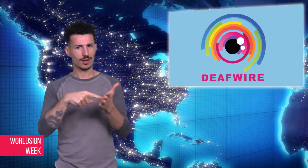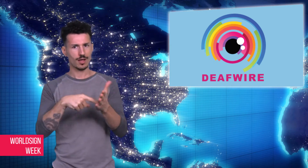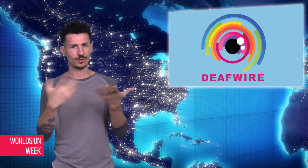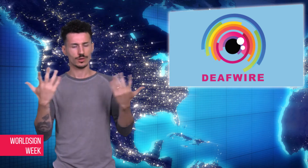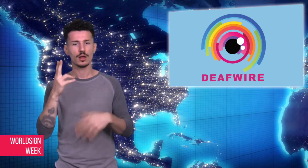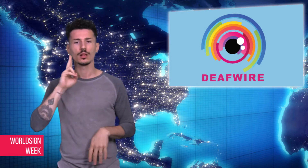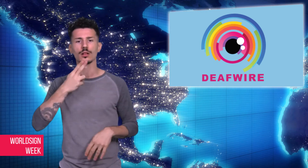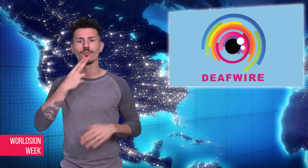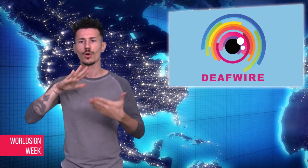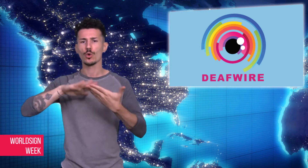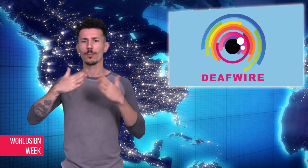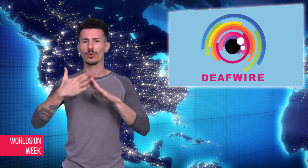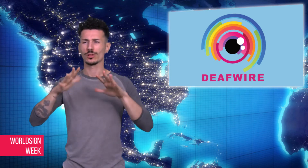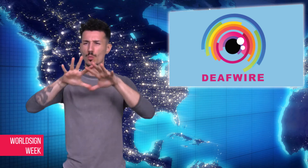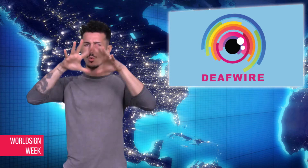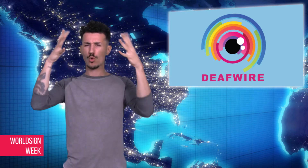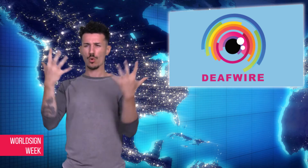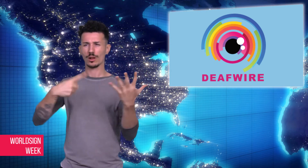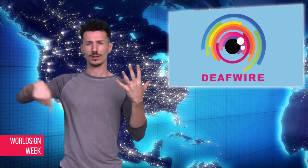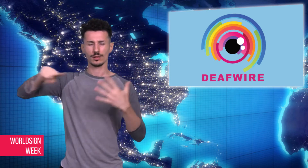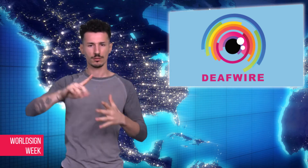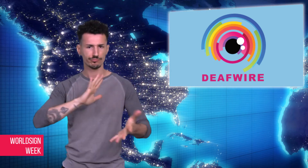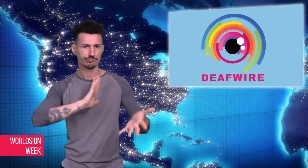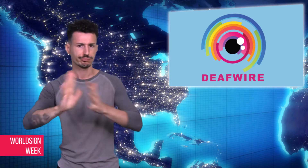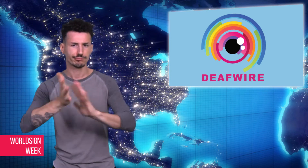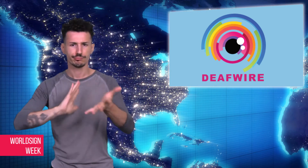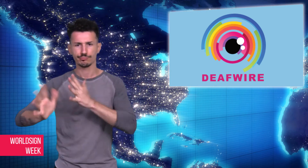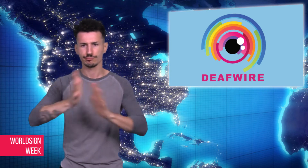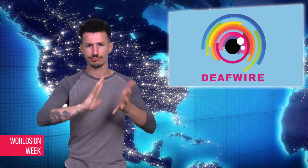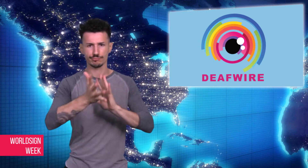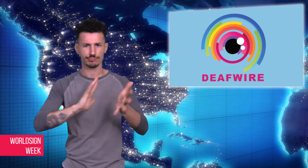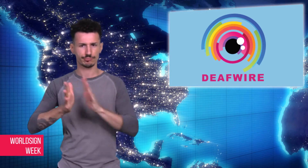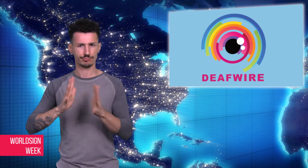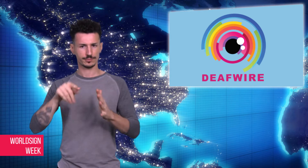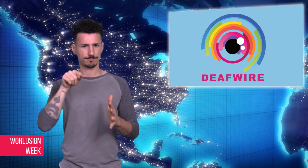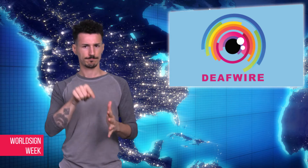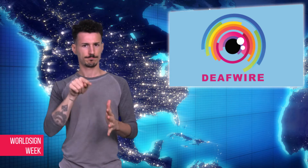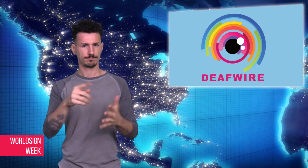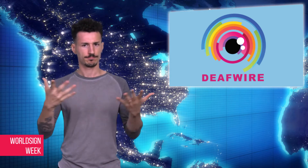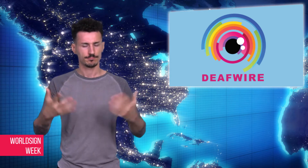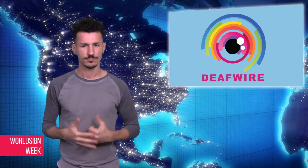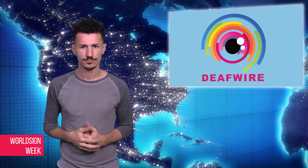of the Deaf community around the world," she explained.